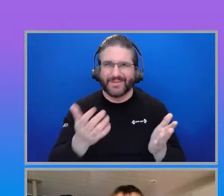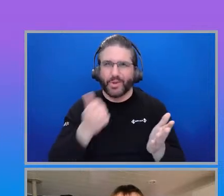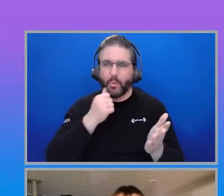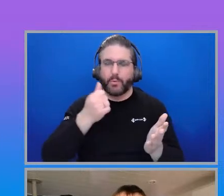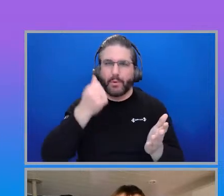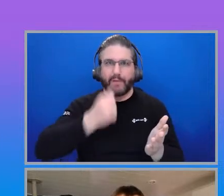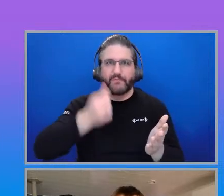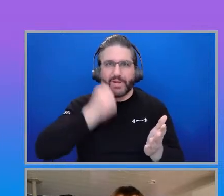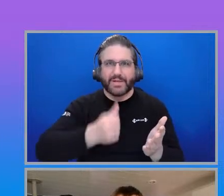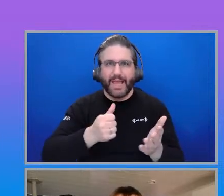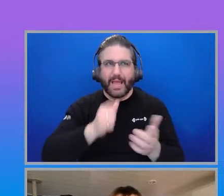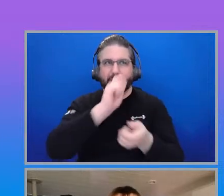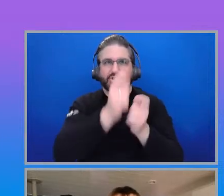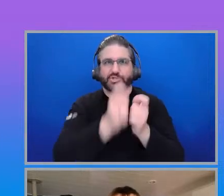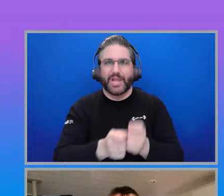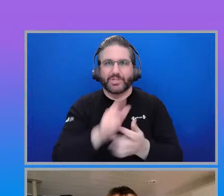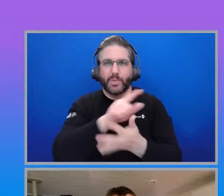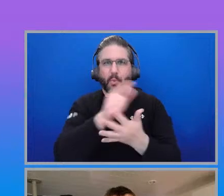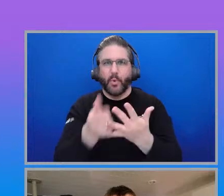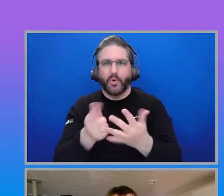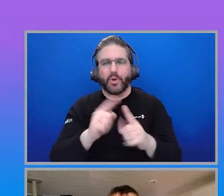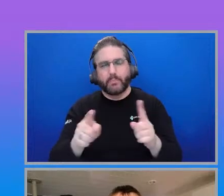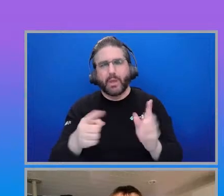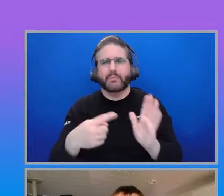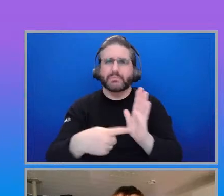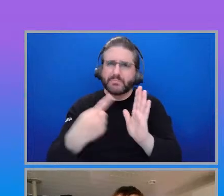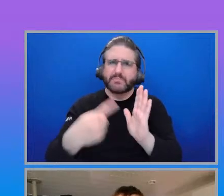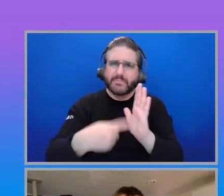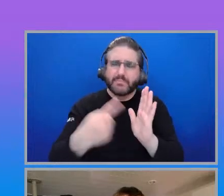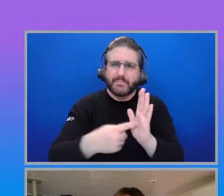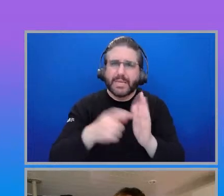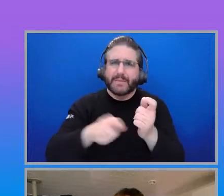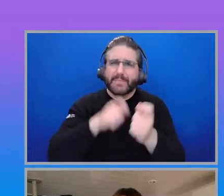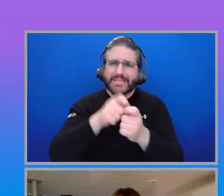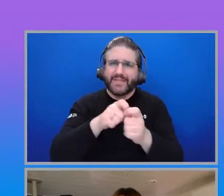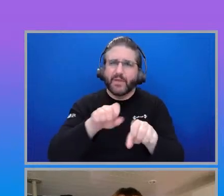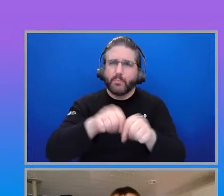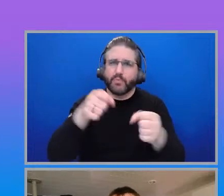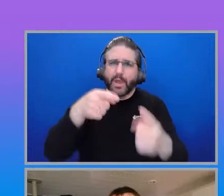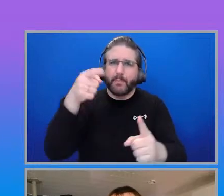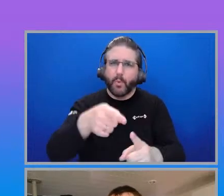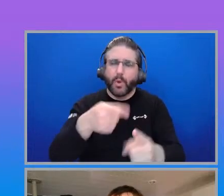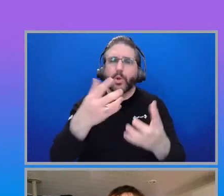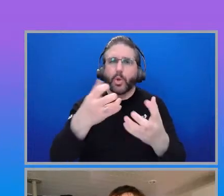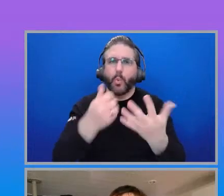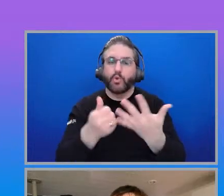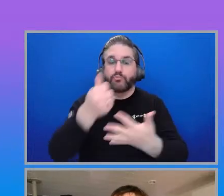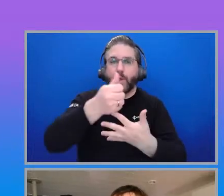not something you're probably going to do all the time. But there are use cases where at some breakpoints you want to